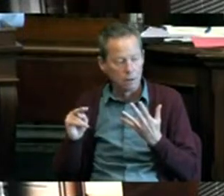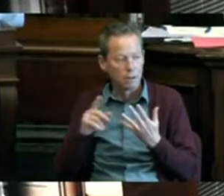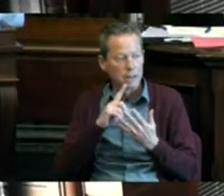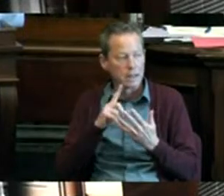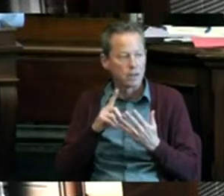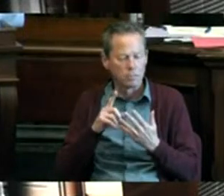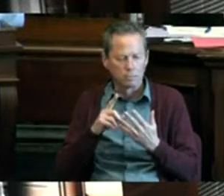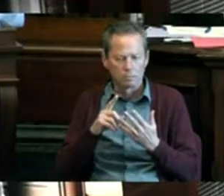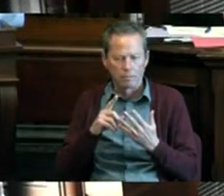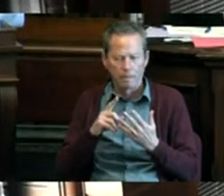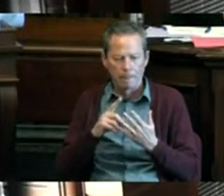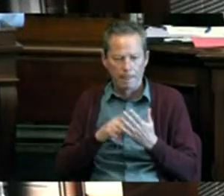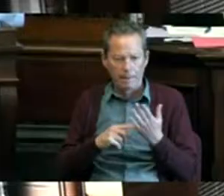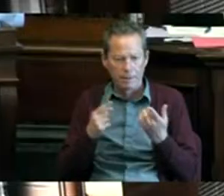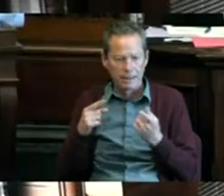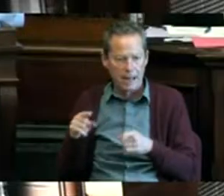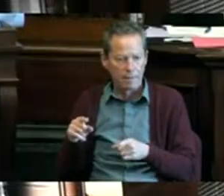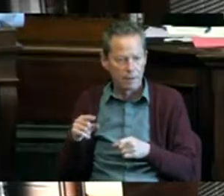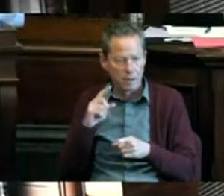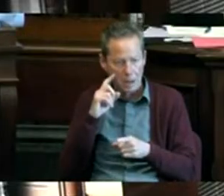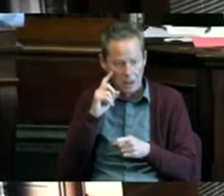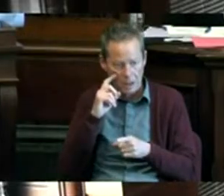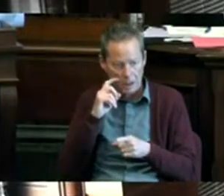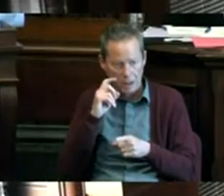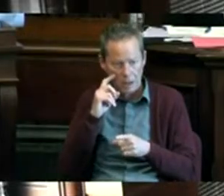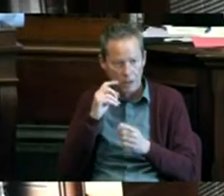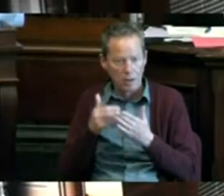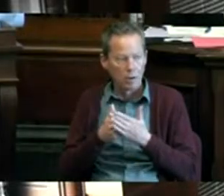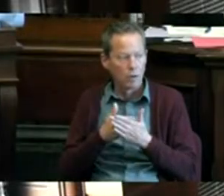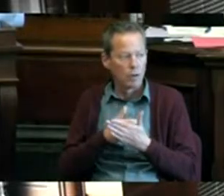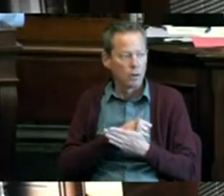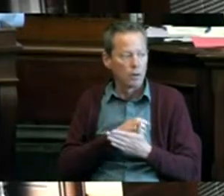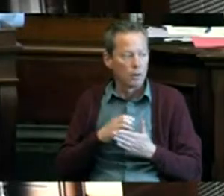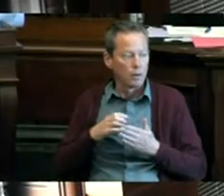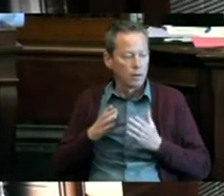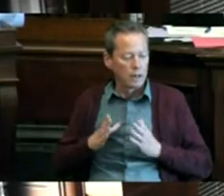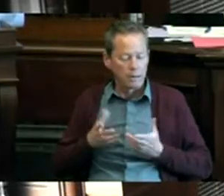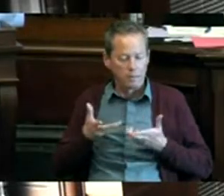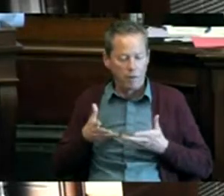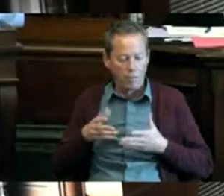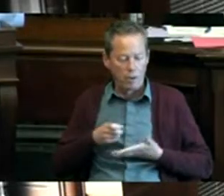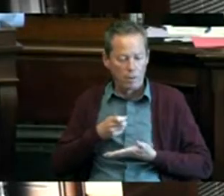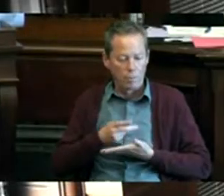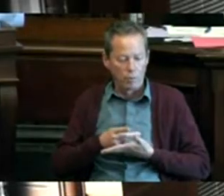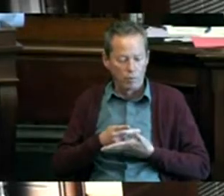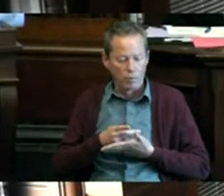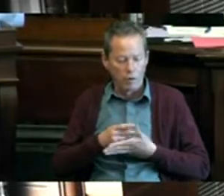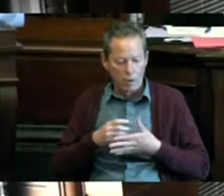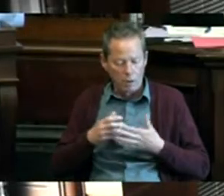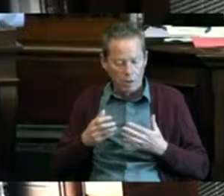Frederick, Douglass, Franklin and Wilson. So essentially what